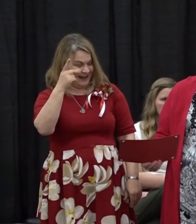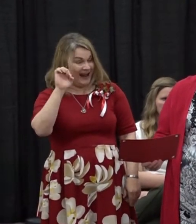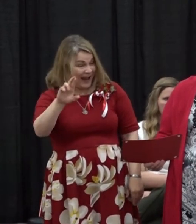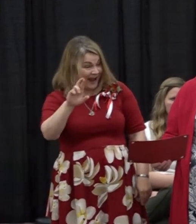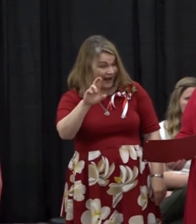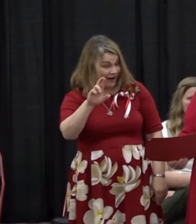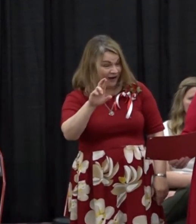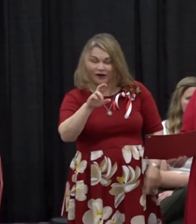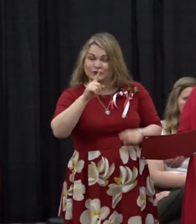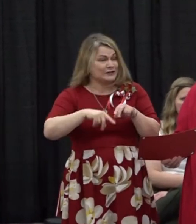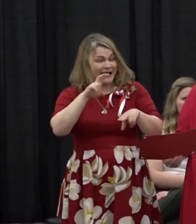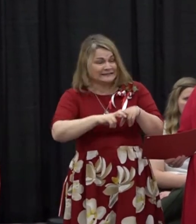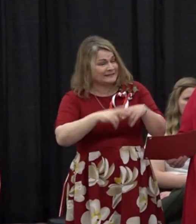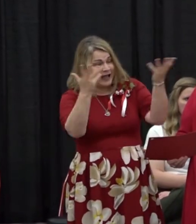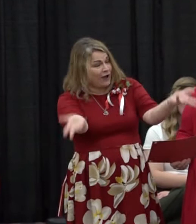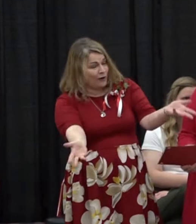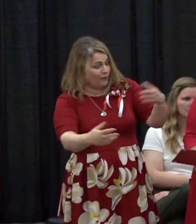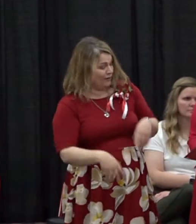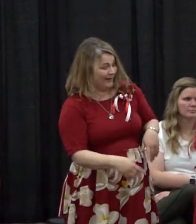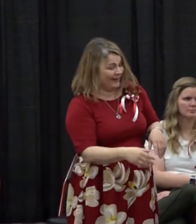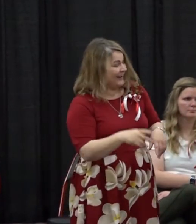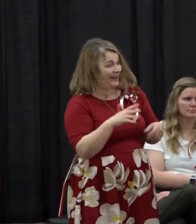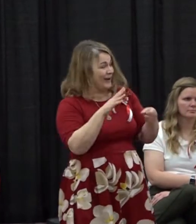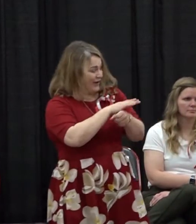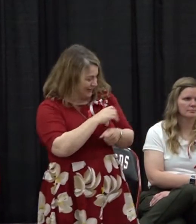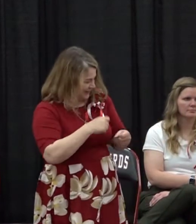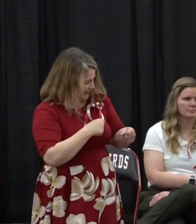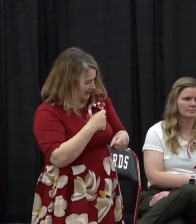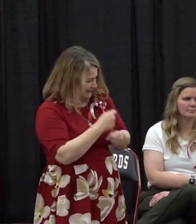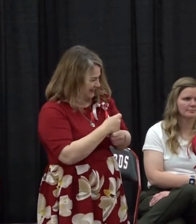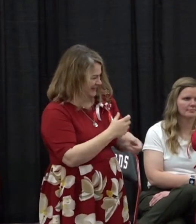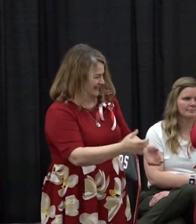And Brooklynn Hair. You just can't sit down! Come on up here!